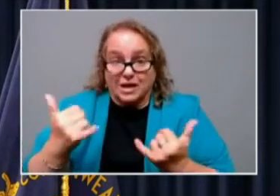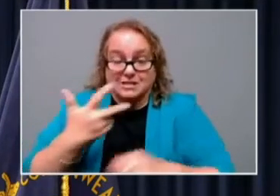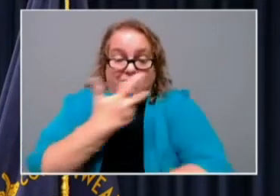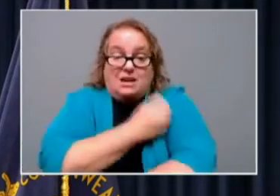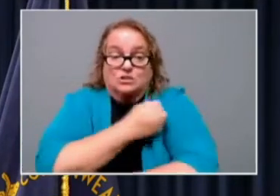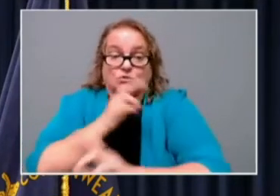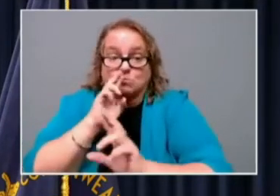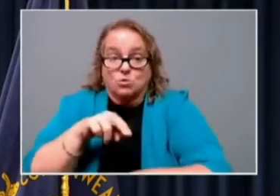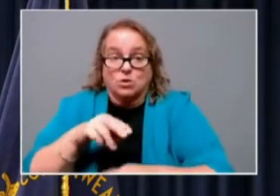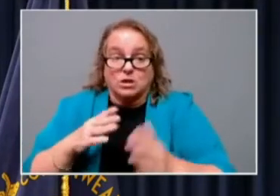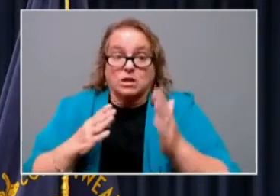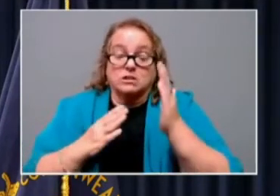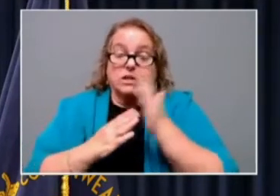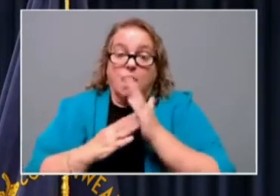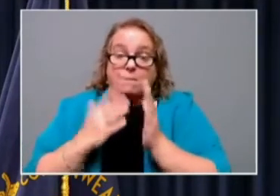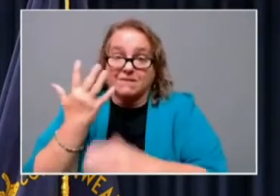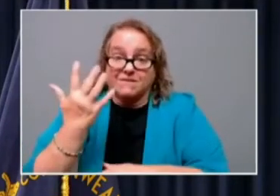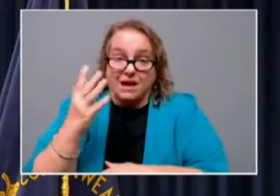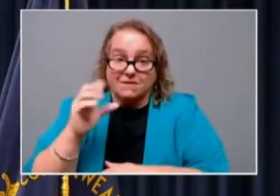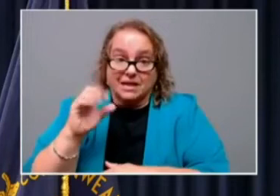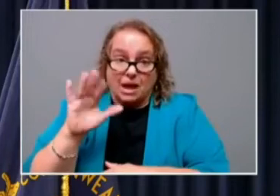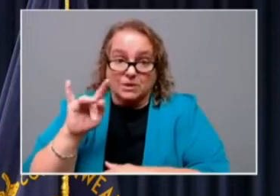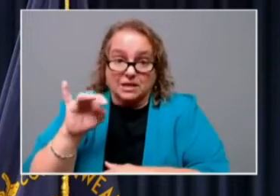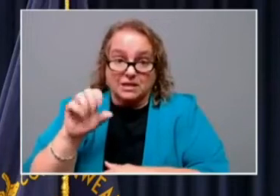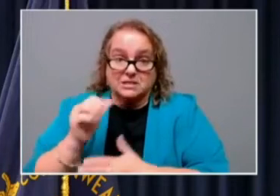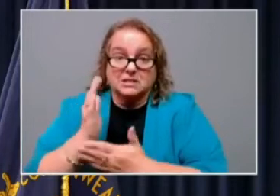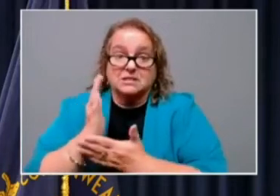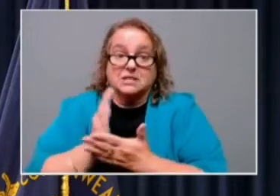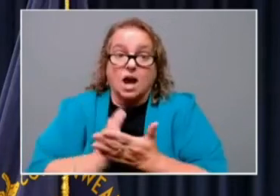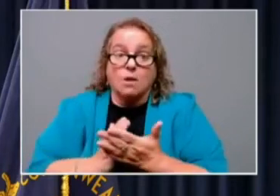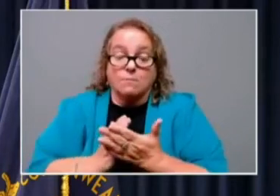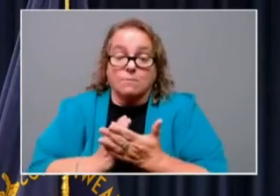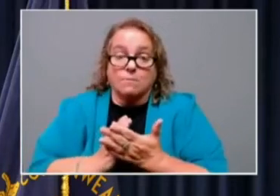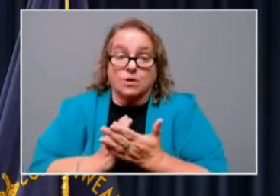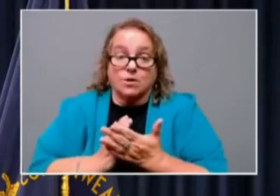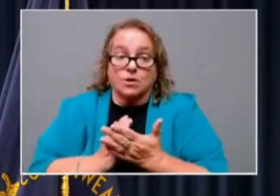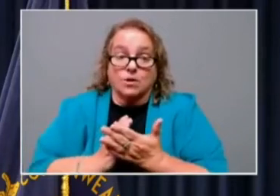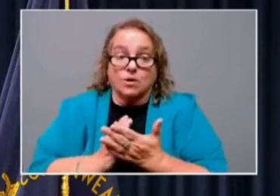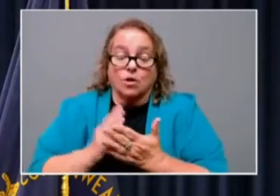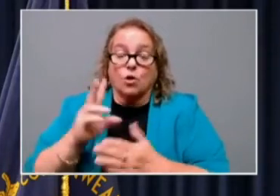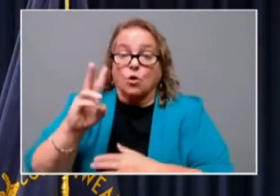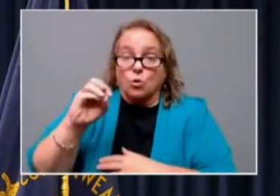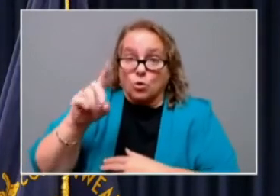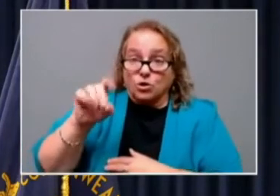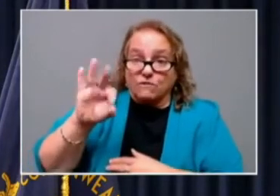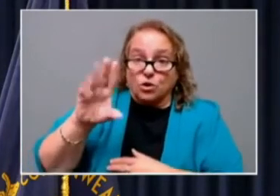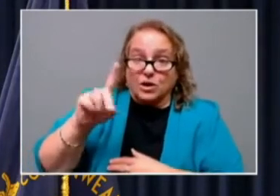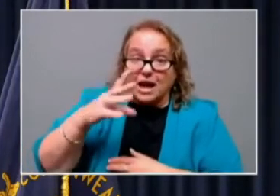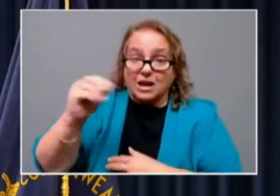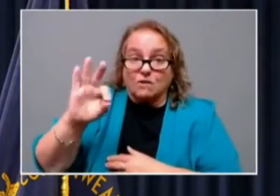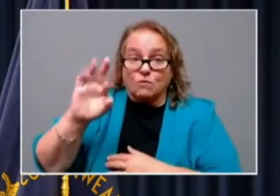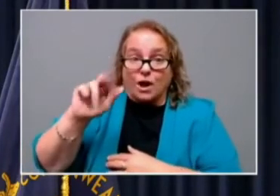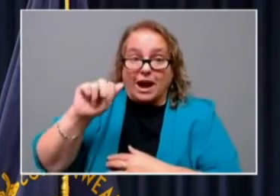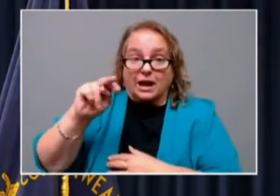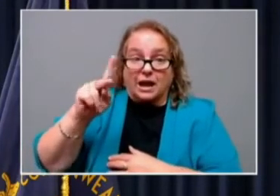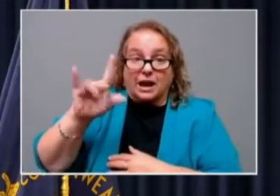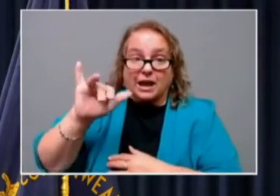counties, some that were used to be in their Woodford and franklin all tied At